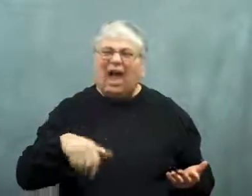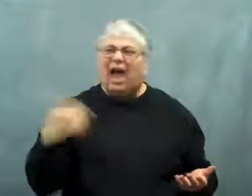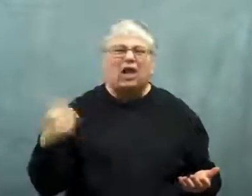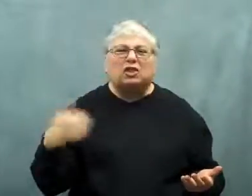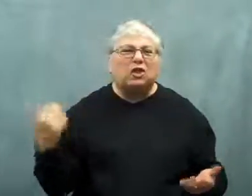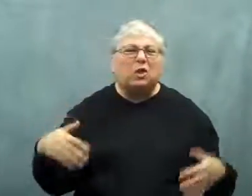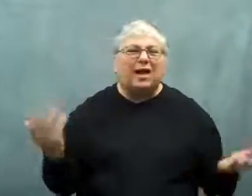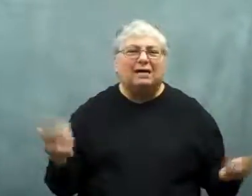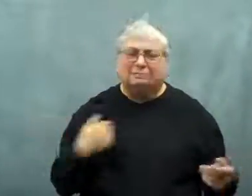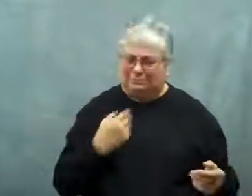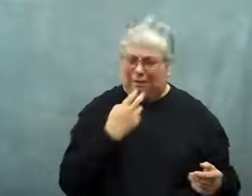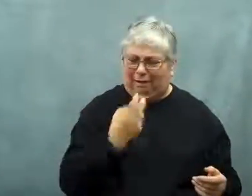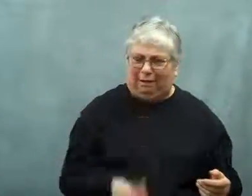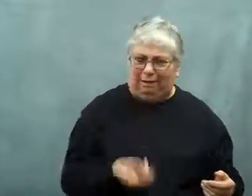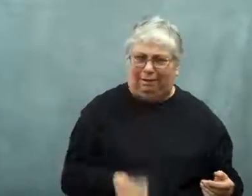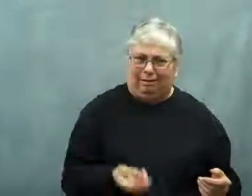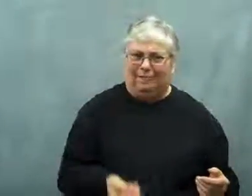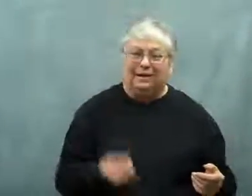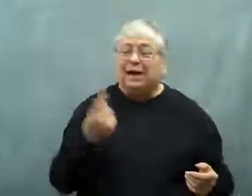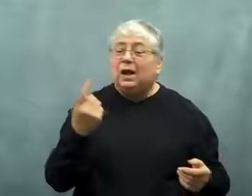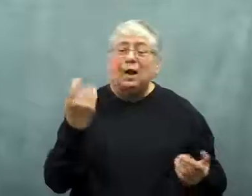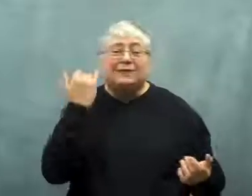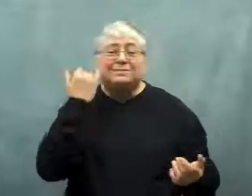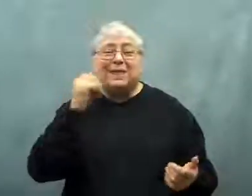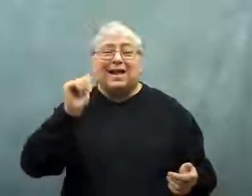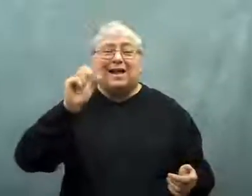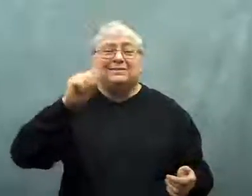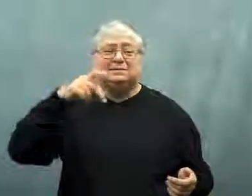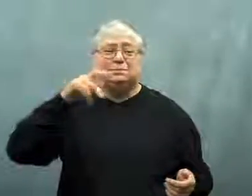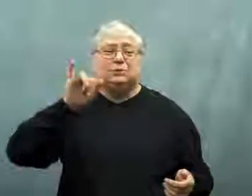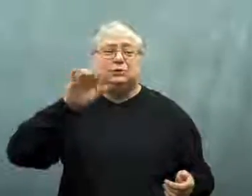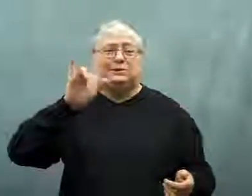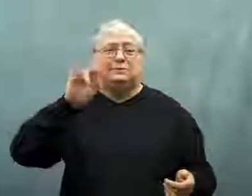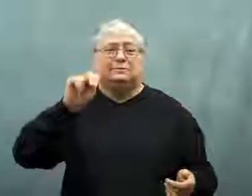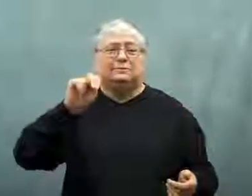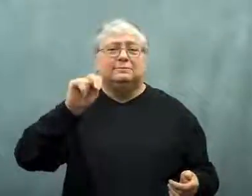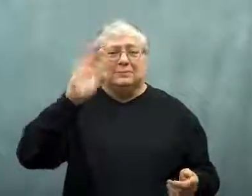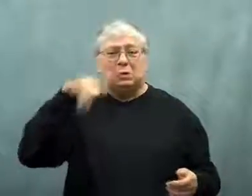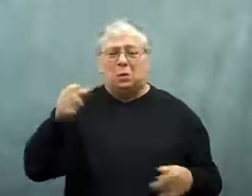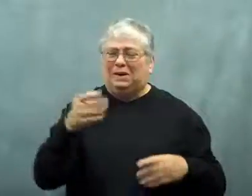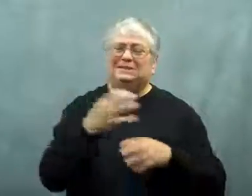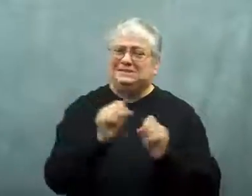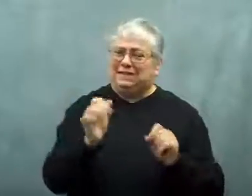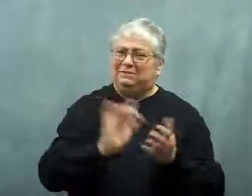I was surprised to see some of the other things that are made.